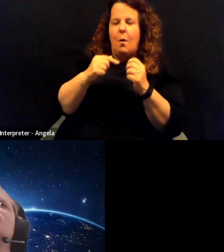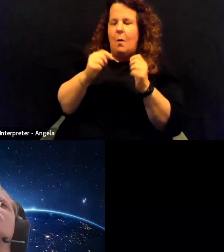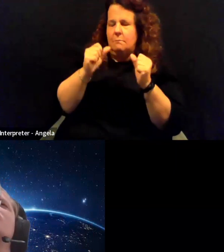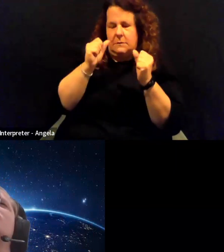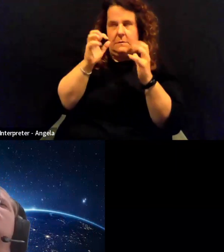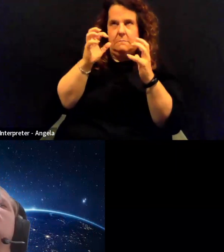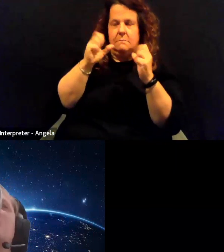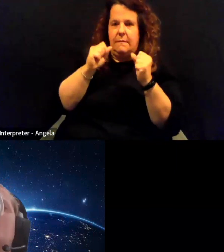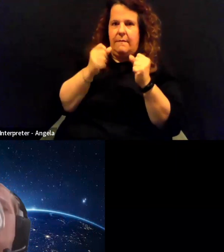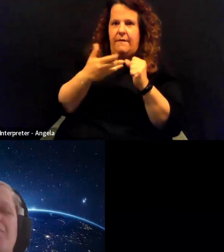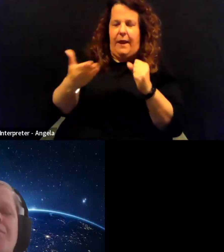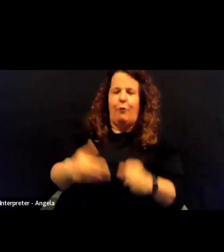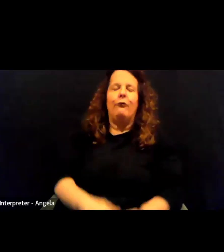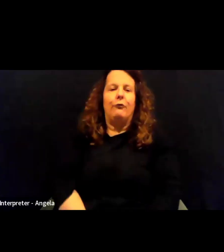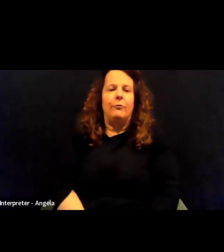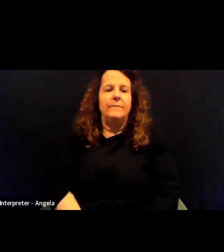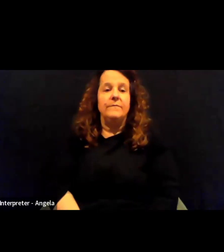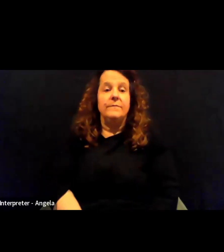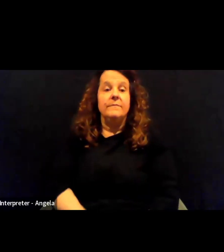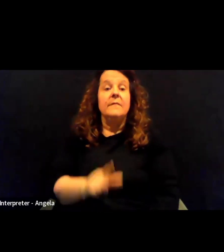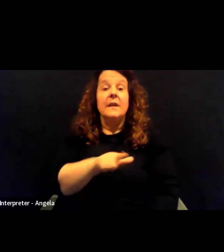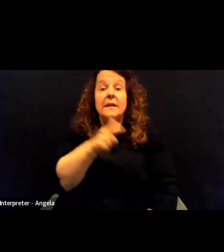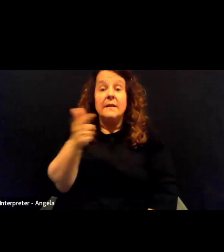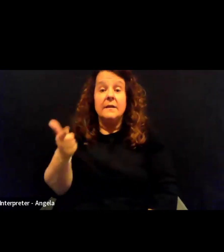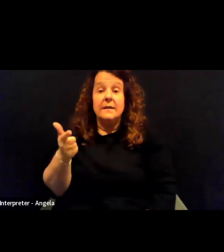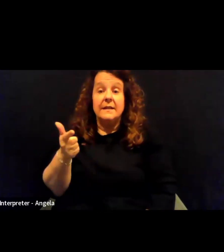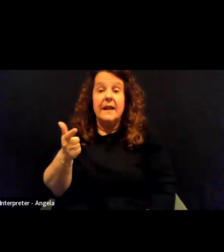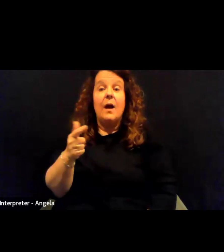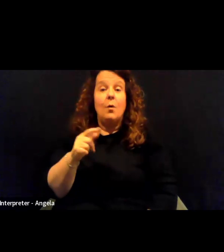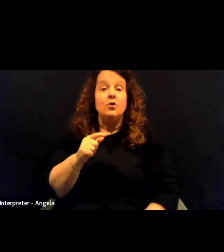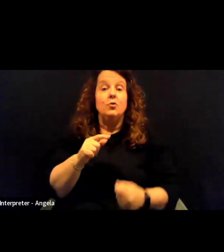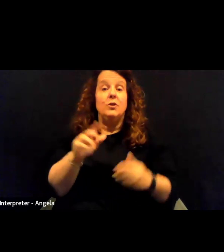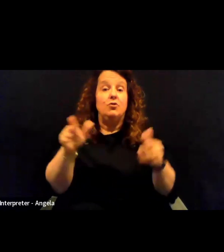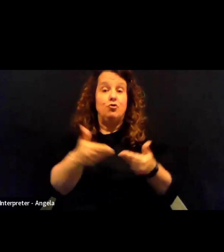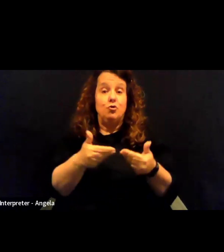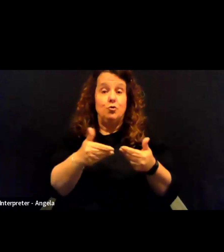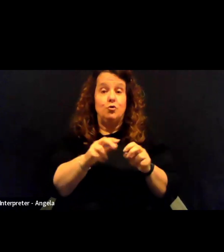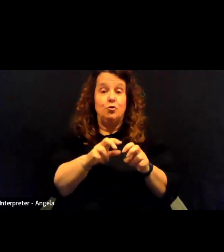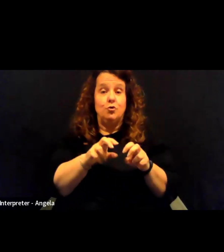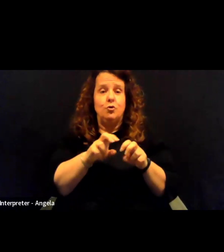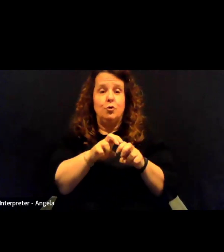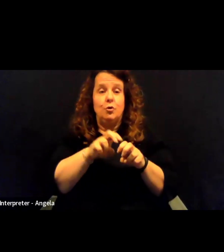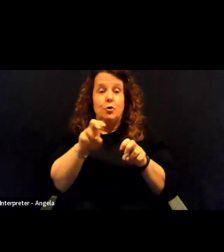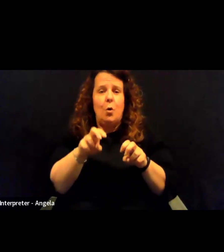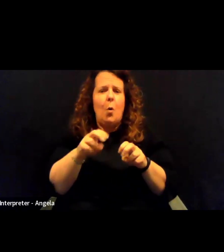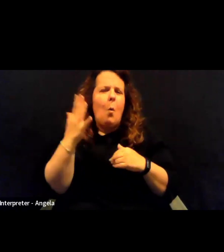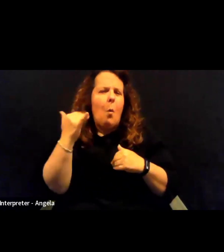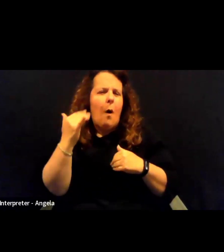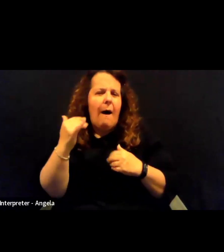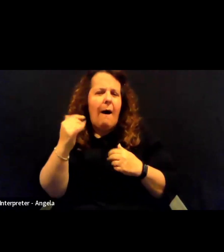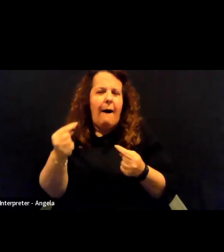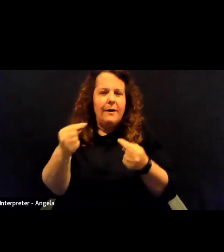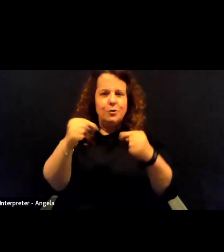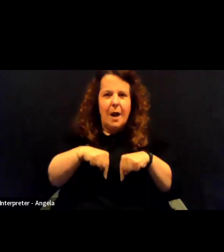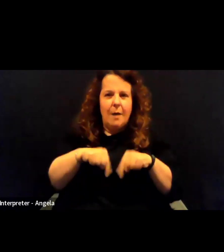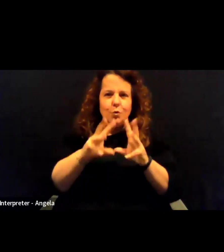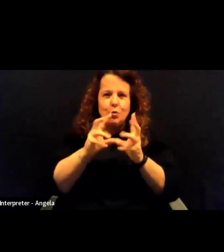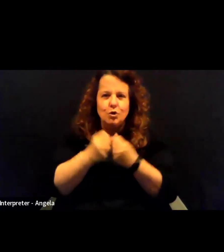Let's let's move on to having hearing from everybody else. Like what brought you here today? And what brought you to your current